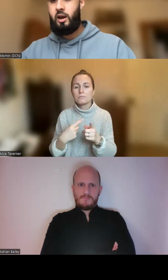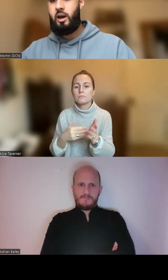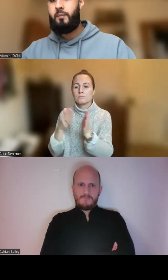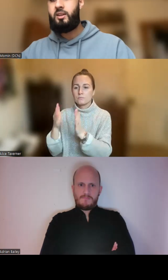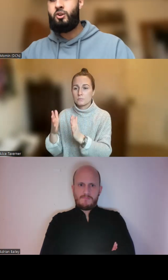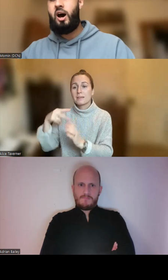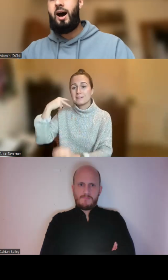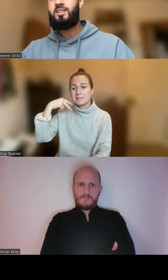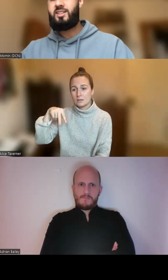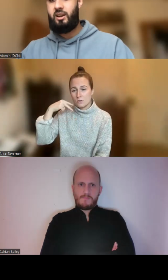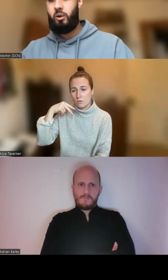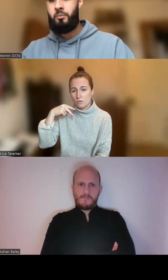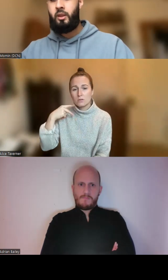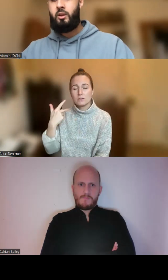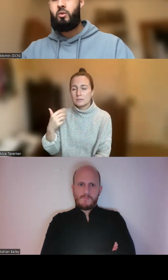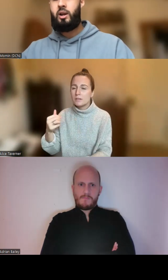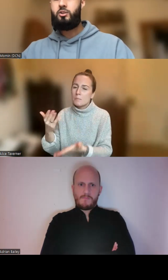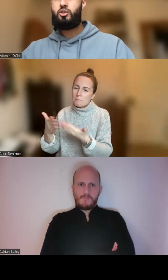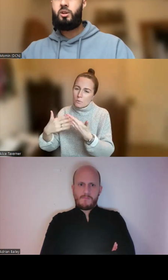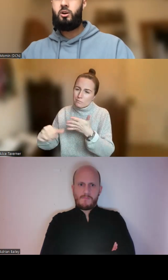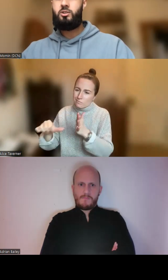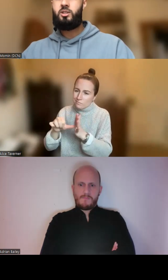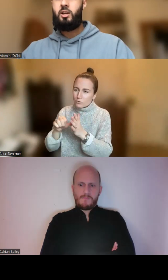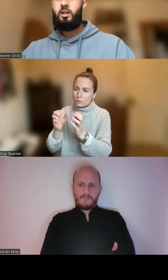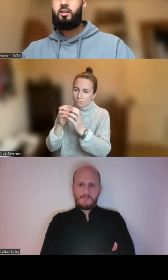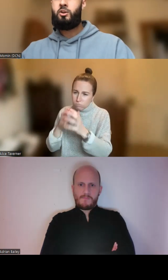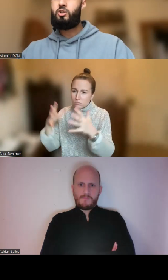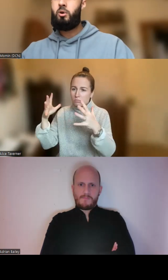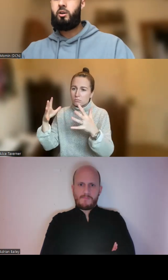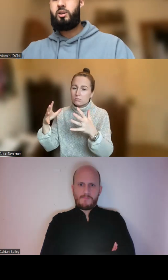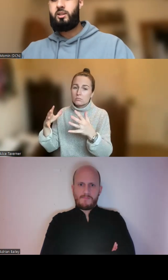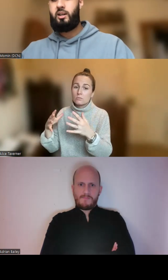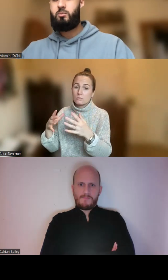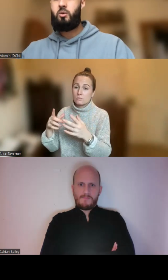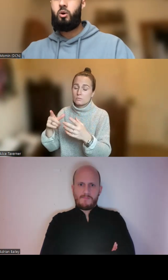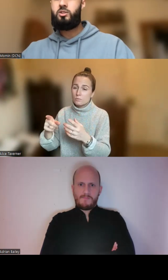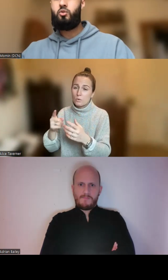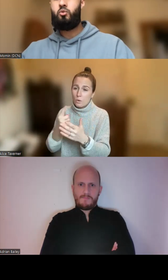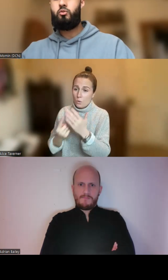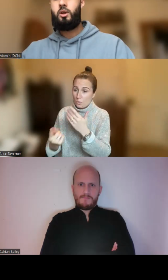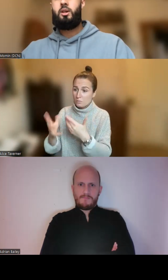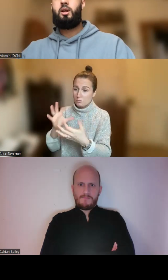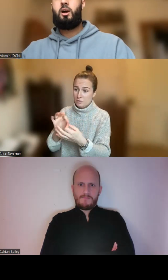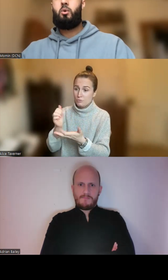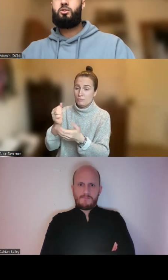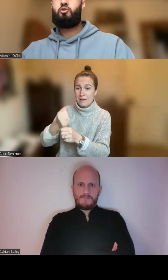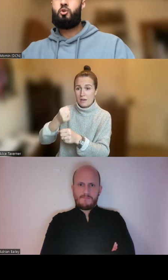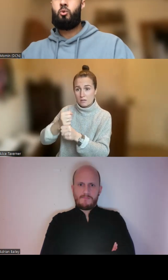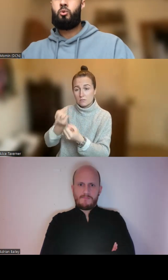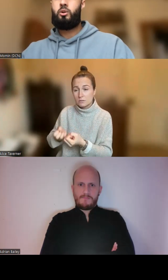is not as scalable just because it's not just about increasing the ad spend. Once you've shown